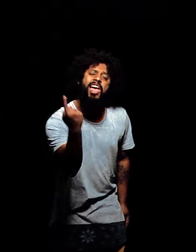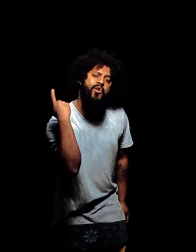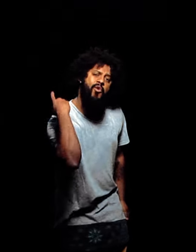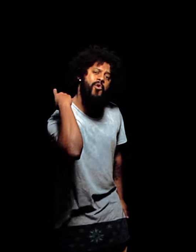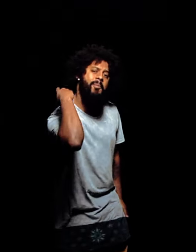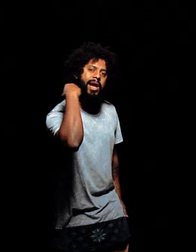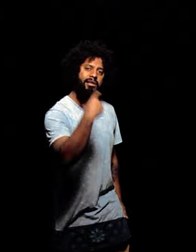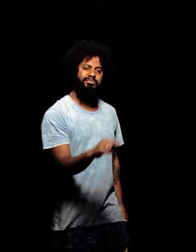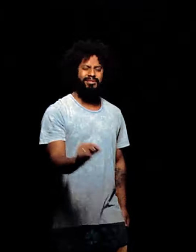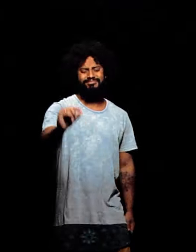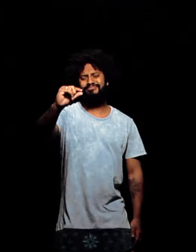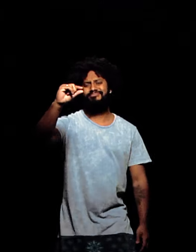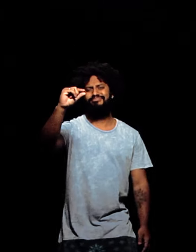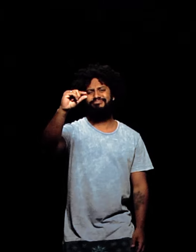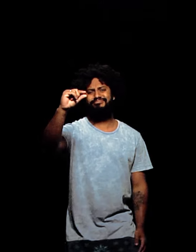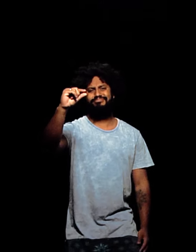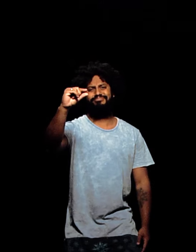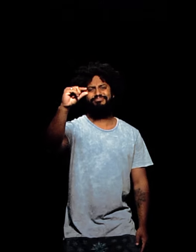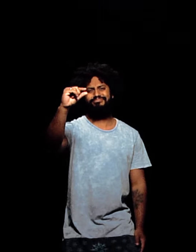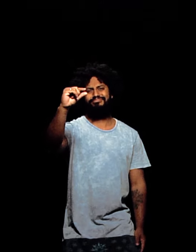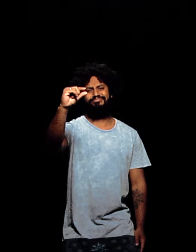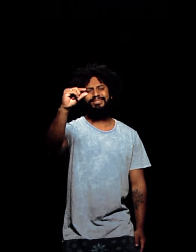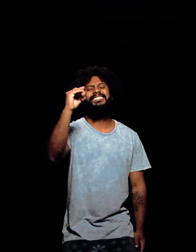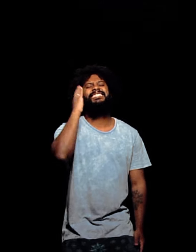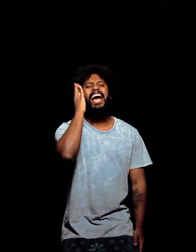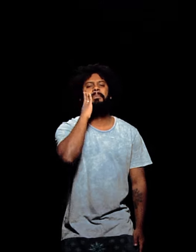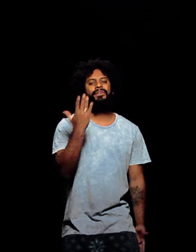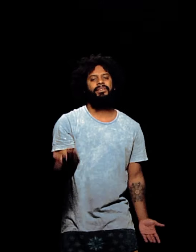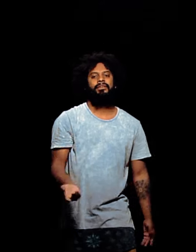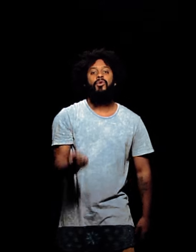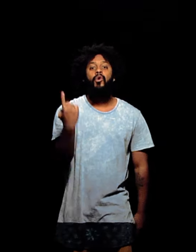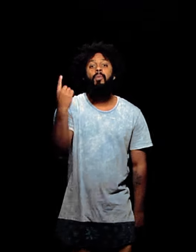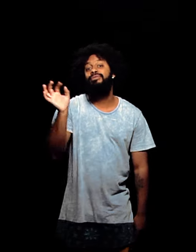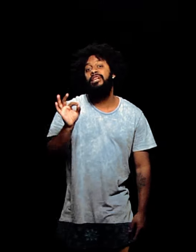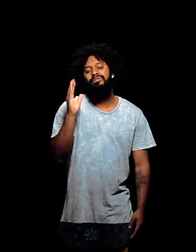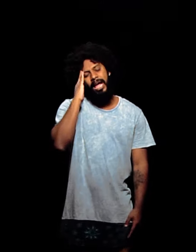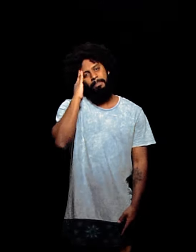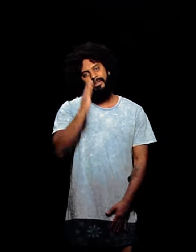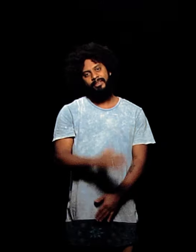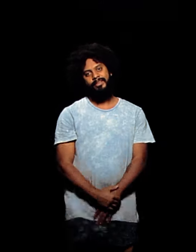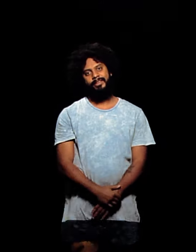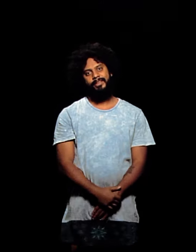No one knows, no one! To this day it is rare to find anyone who knows. Not even 1%.